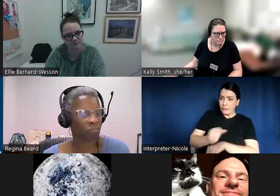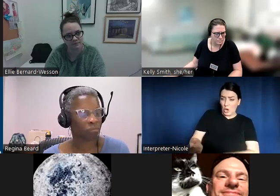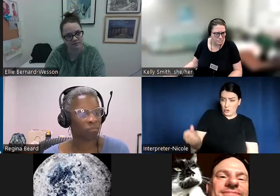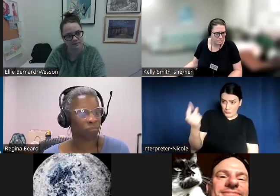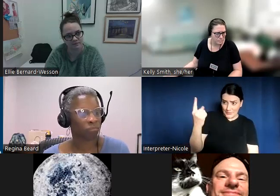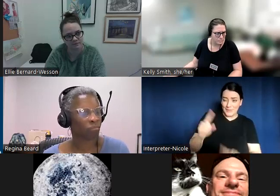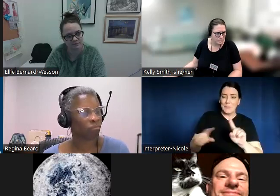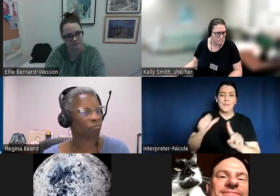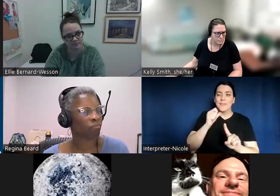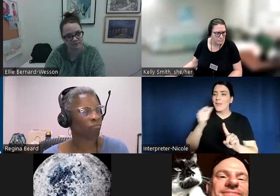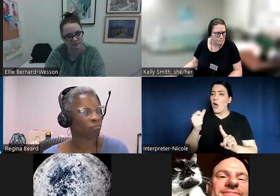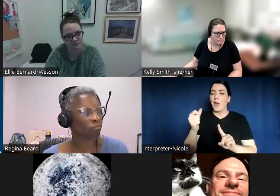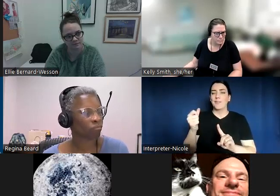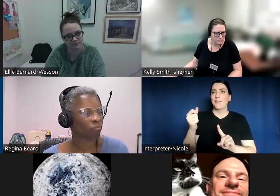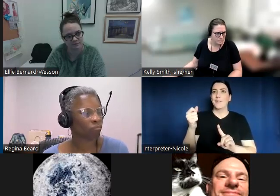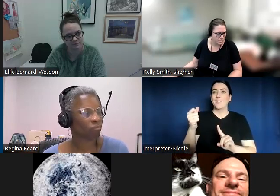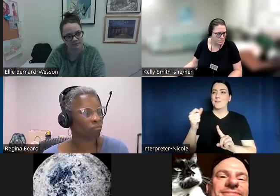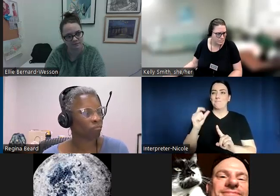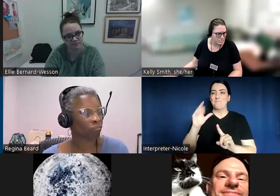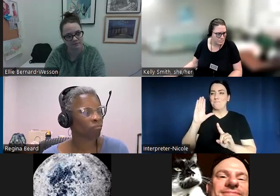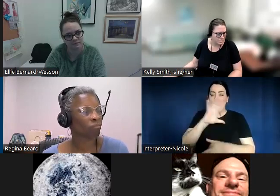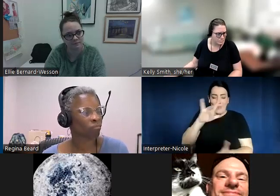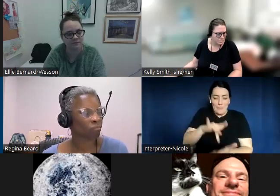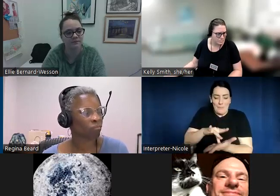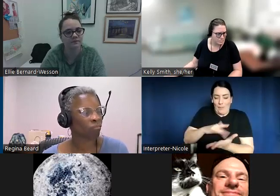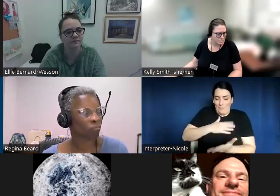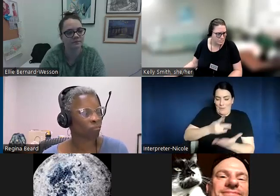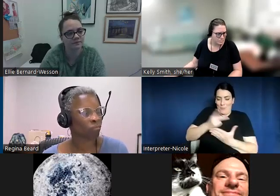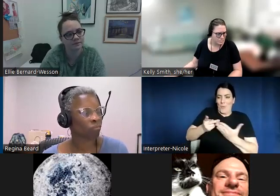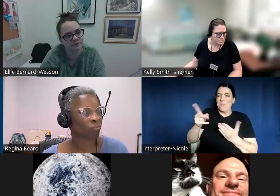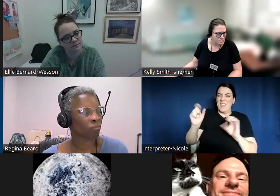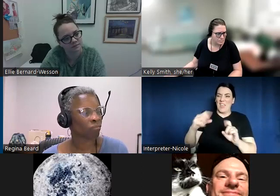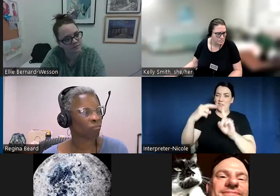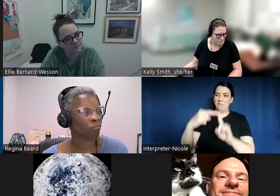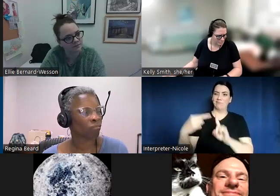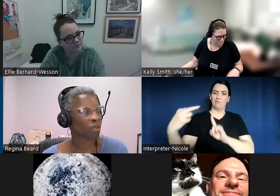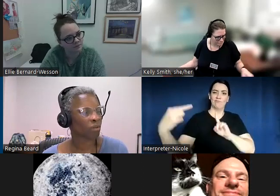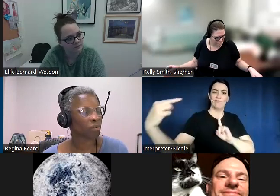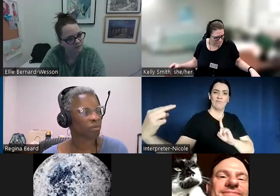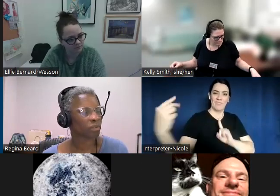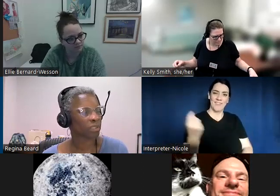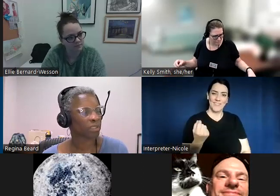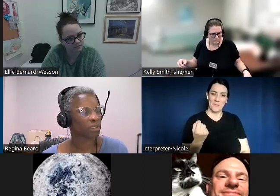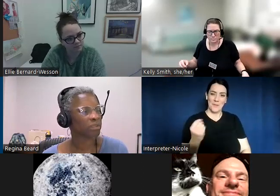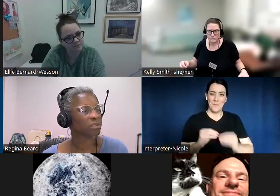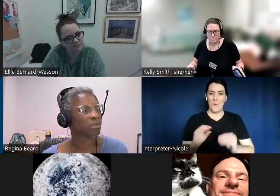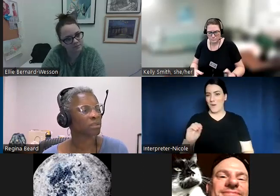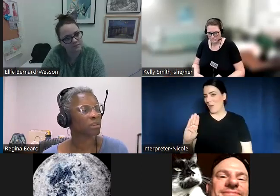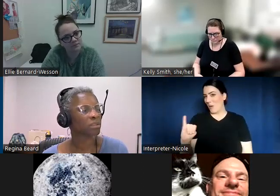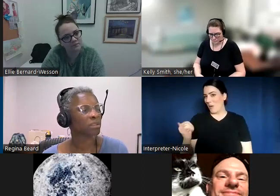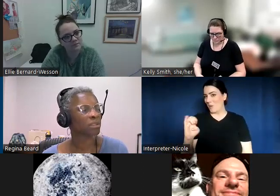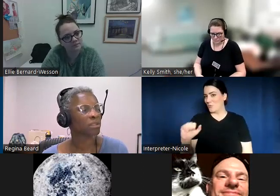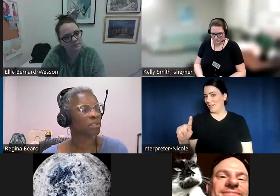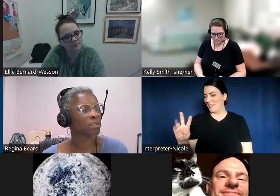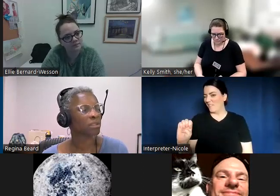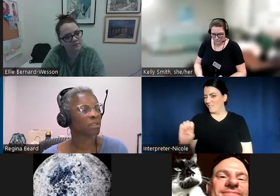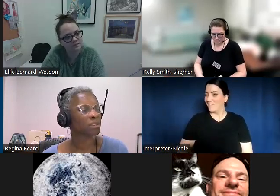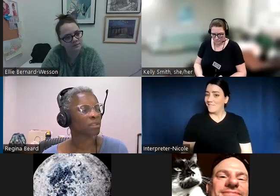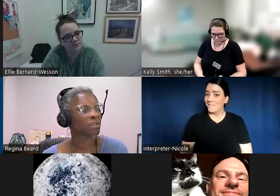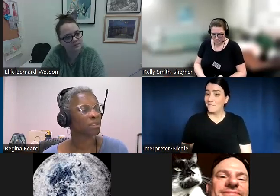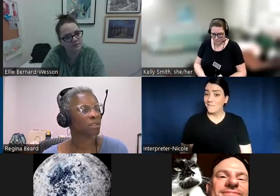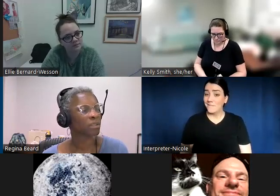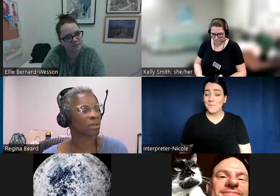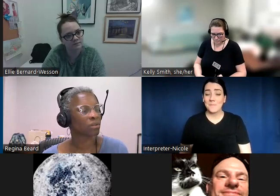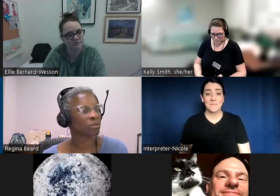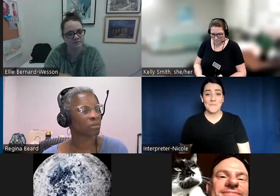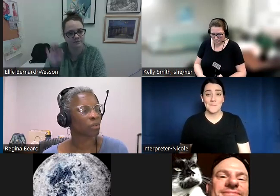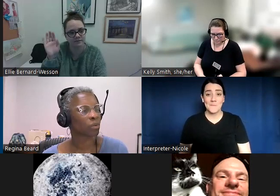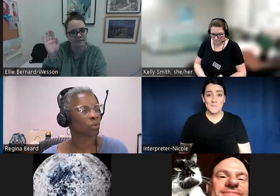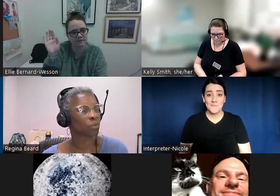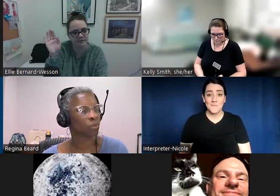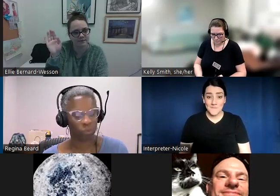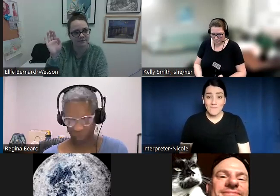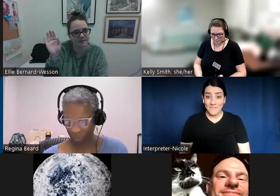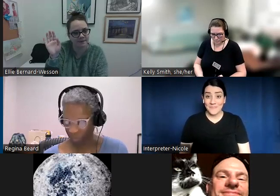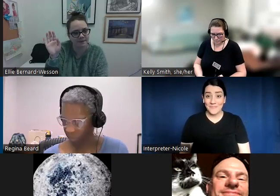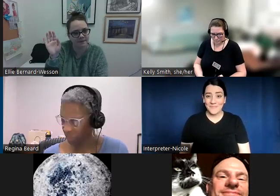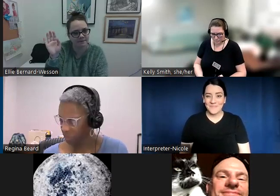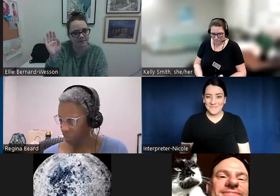and can look at it with an objective eye.